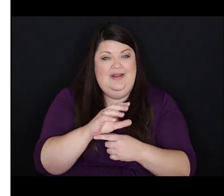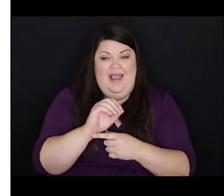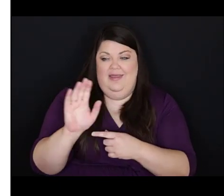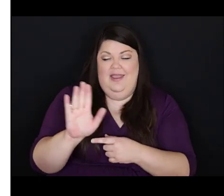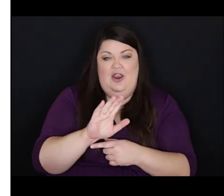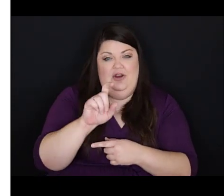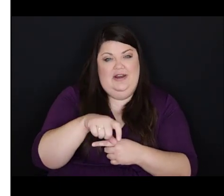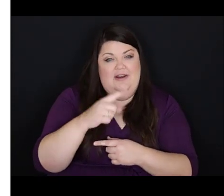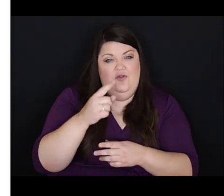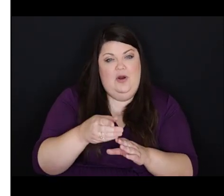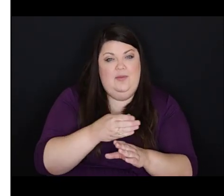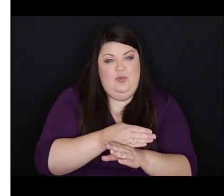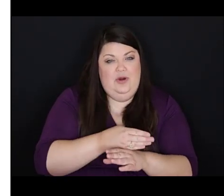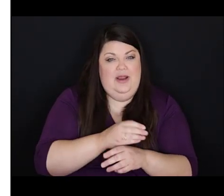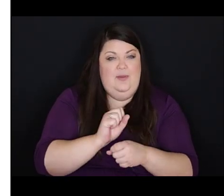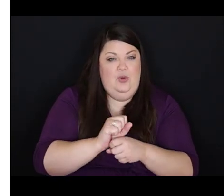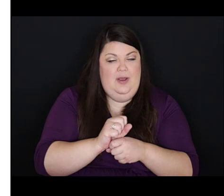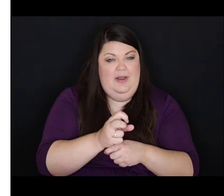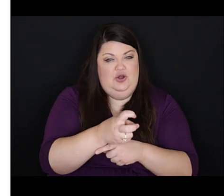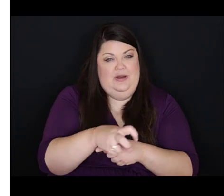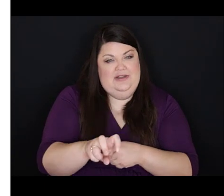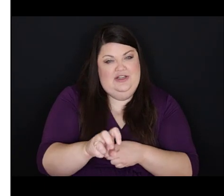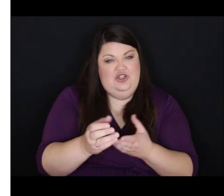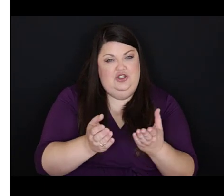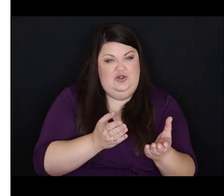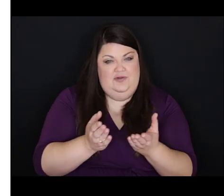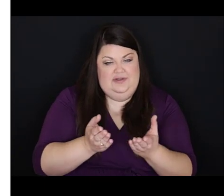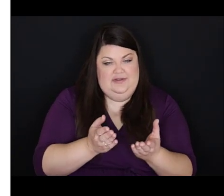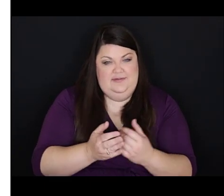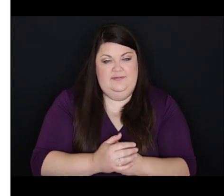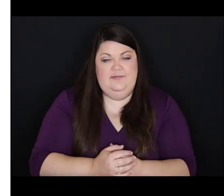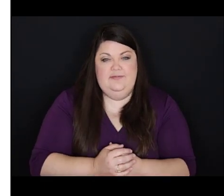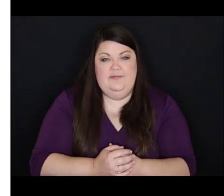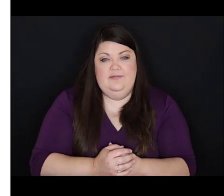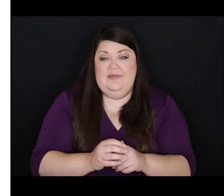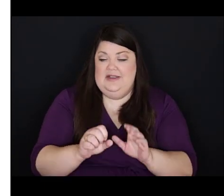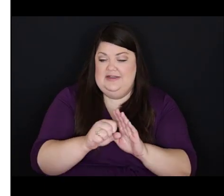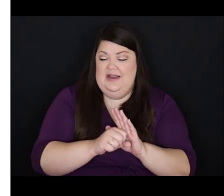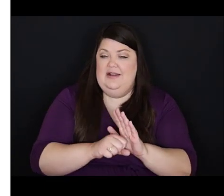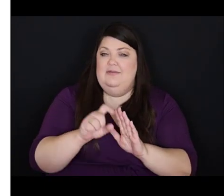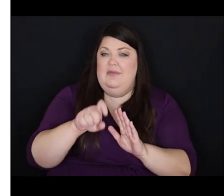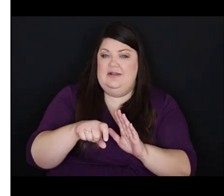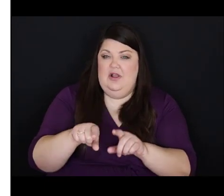for pre-employment transition services. States must also include an assessment of